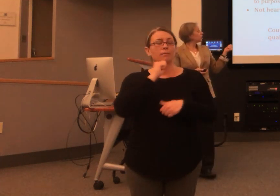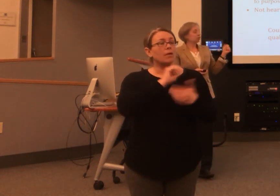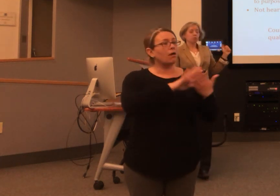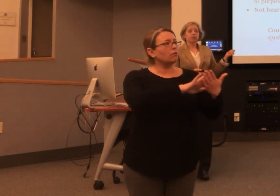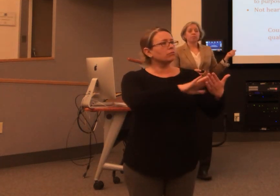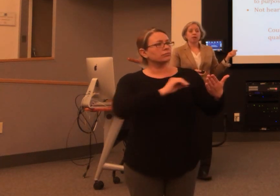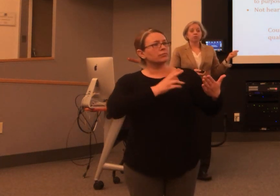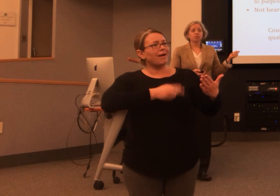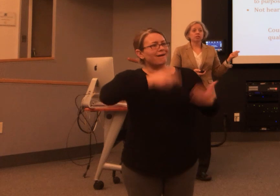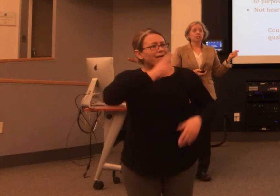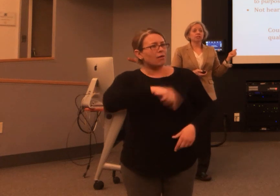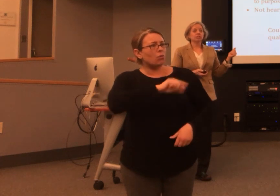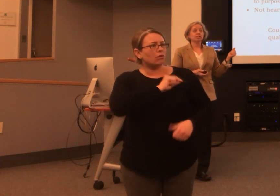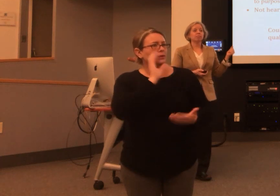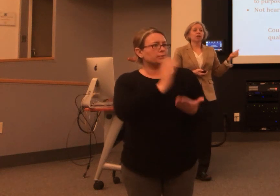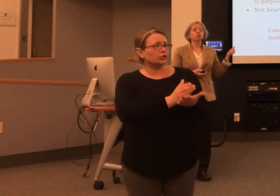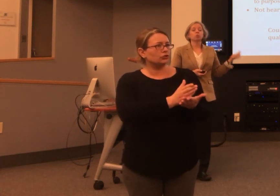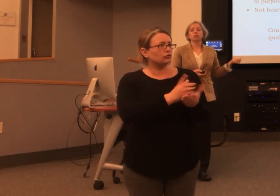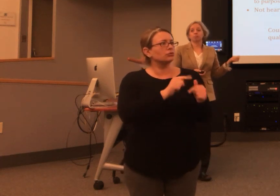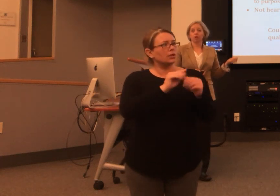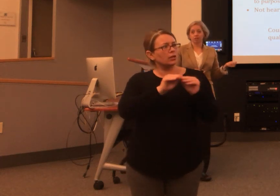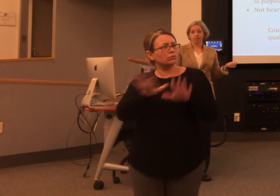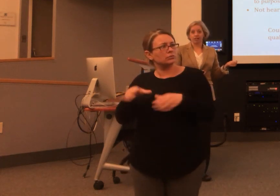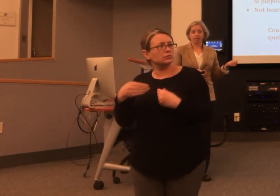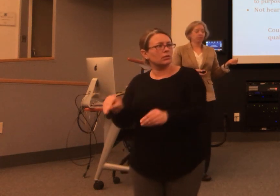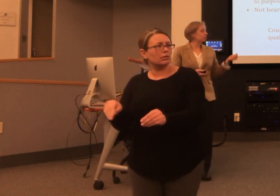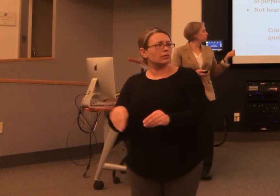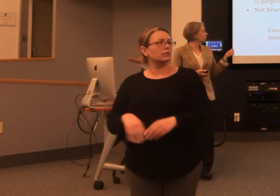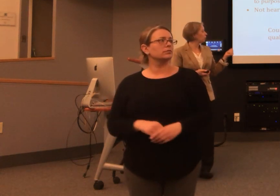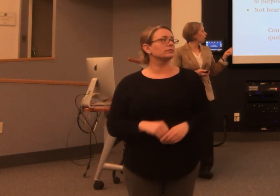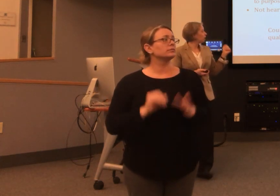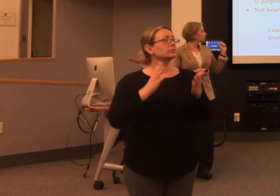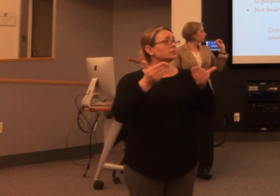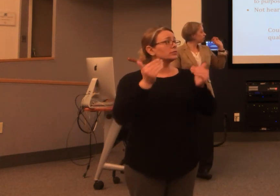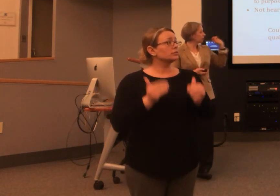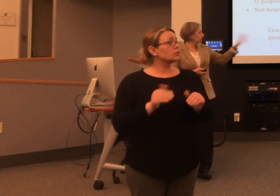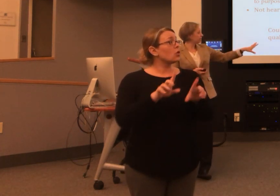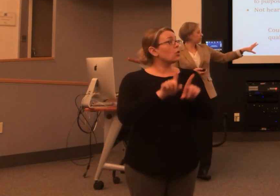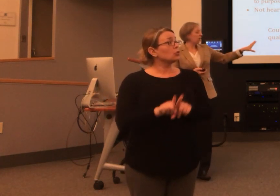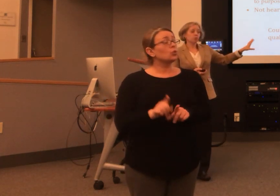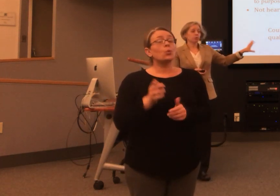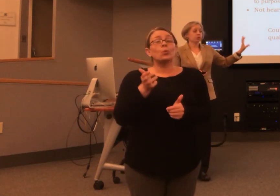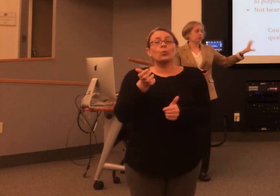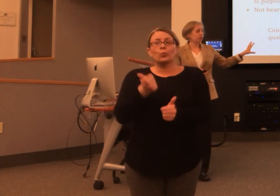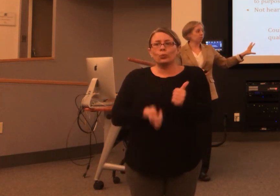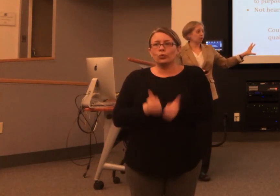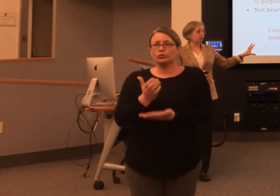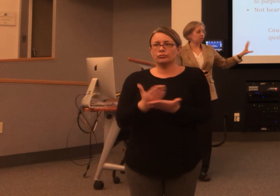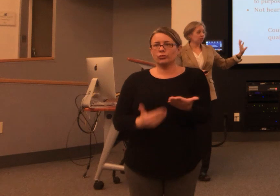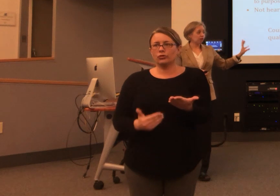Another issue with the amount is it matters what part you're taking. So something like Bob Woodward's Fear book